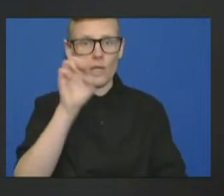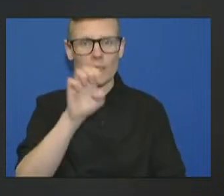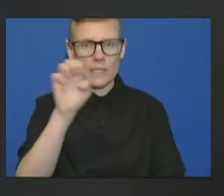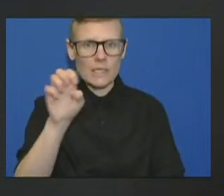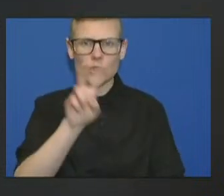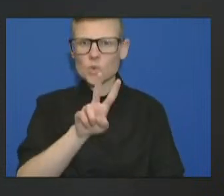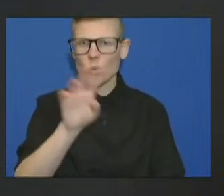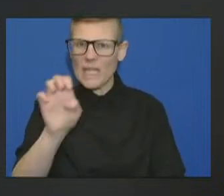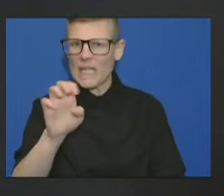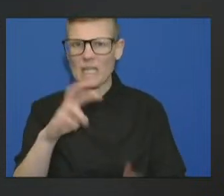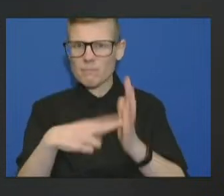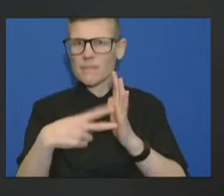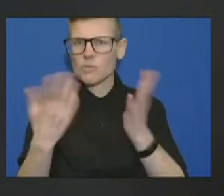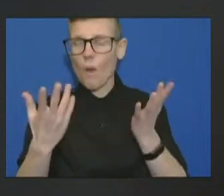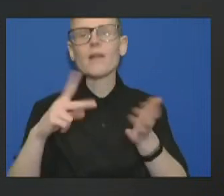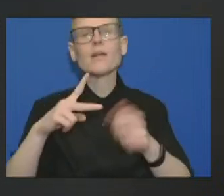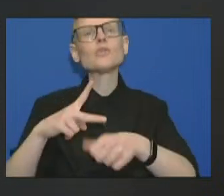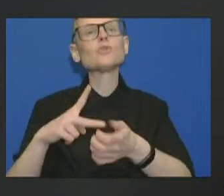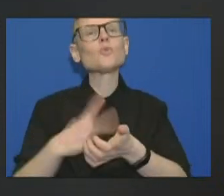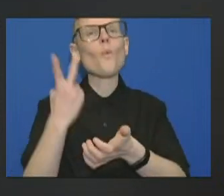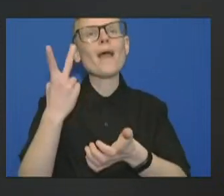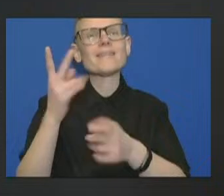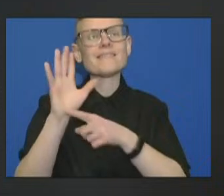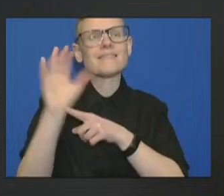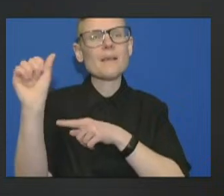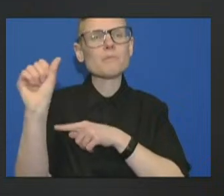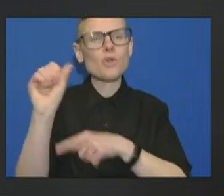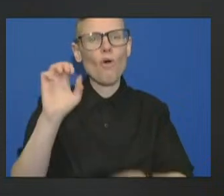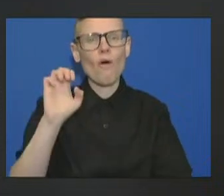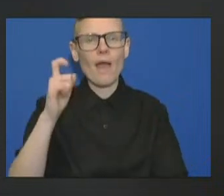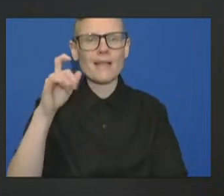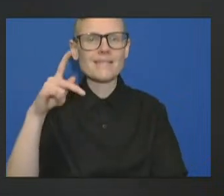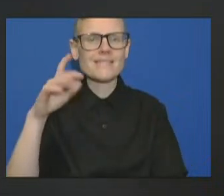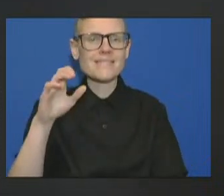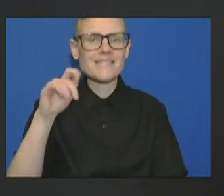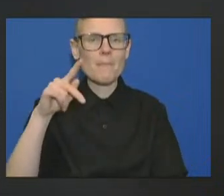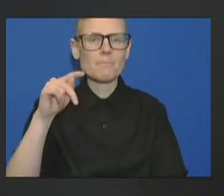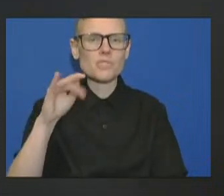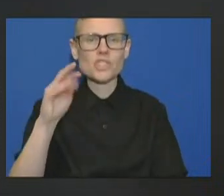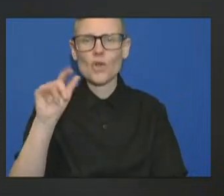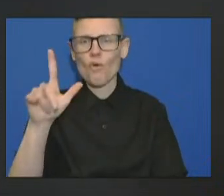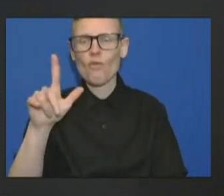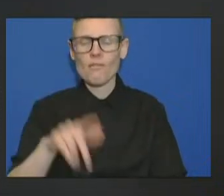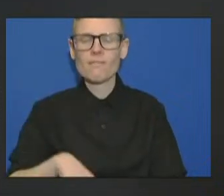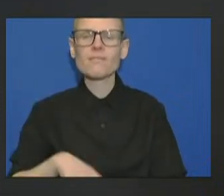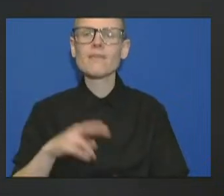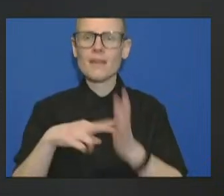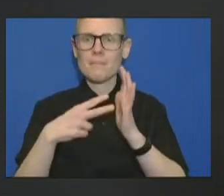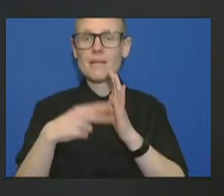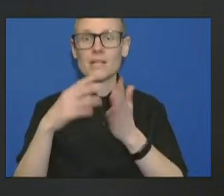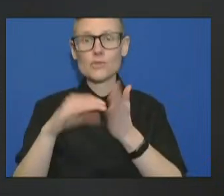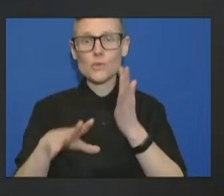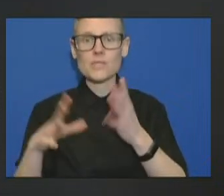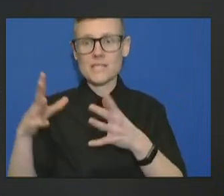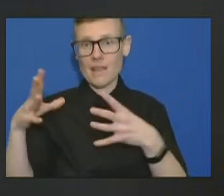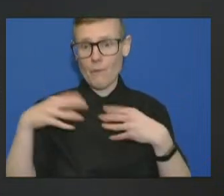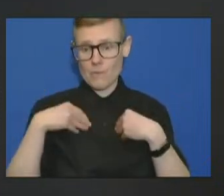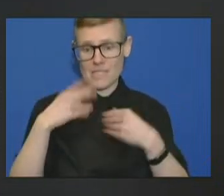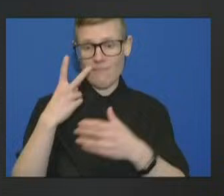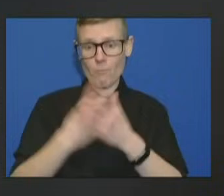familiar with, and for those who are wondering what two E stands for, it really is referring to